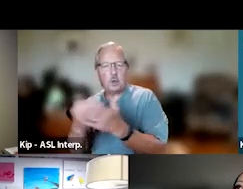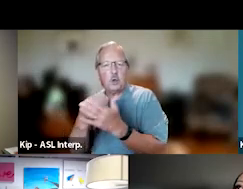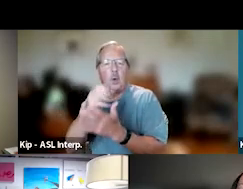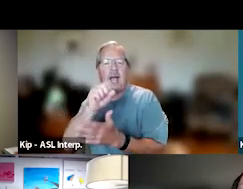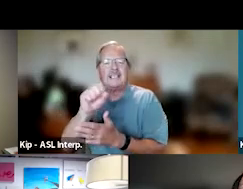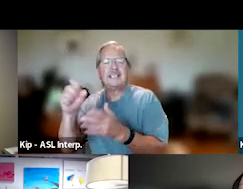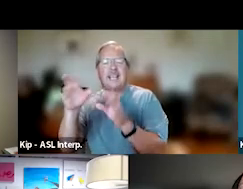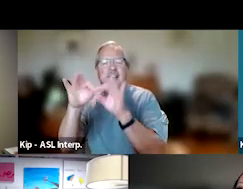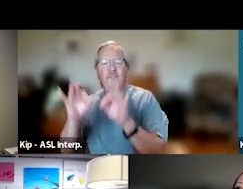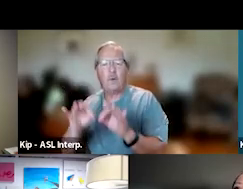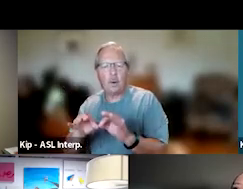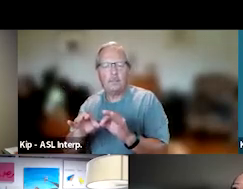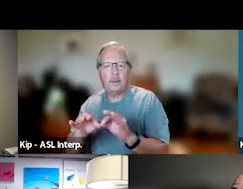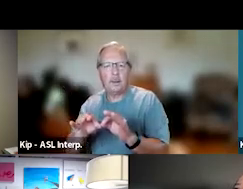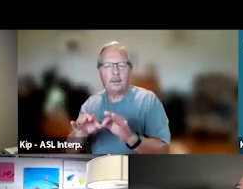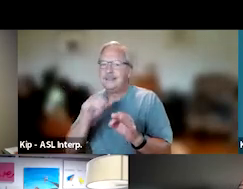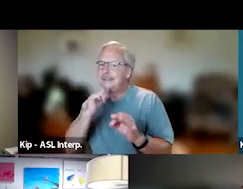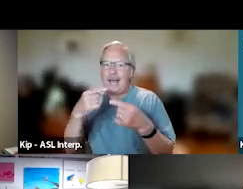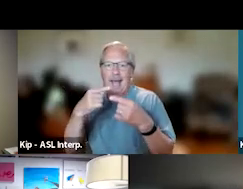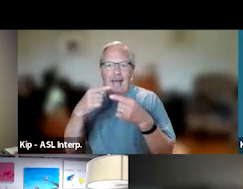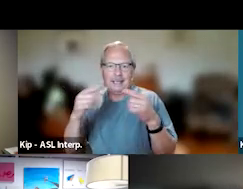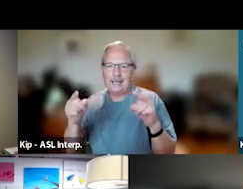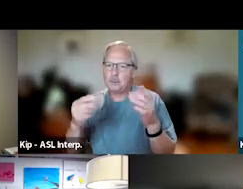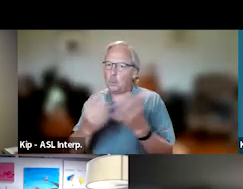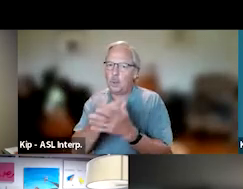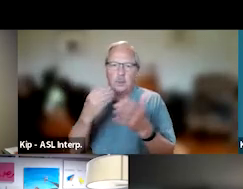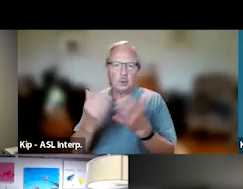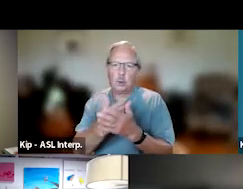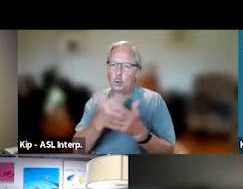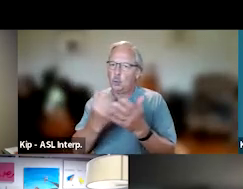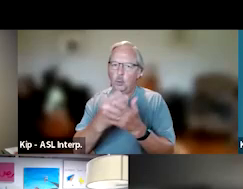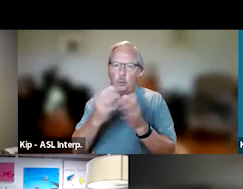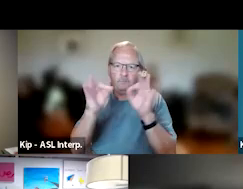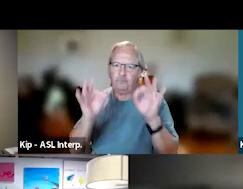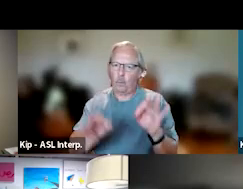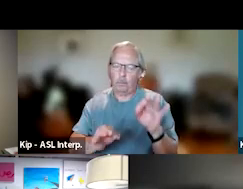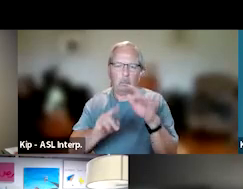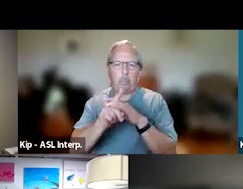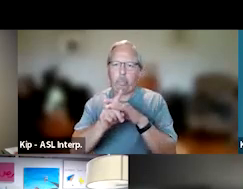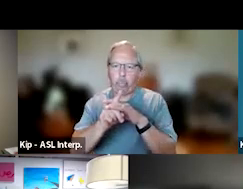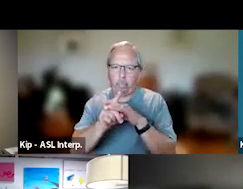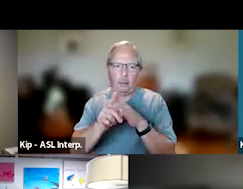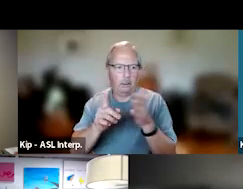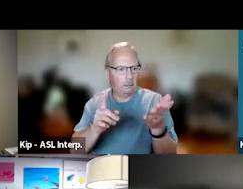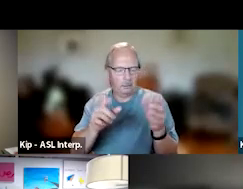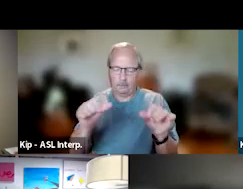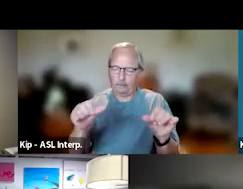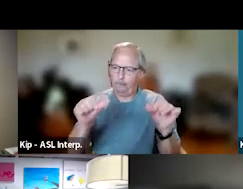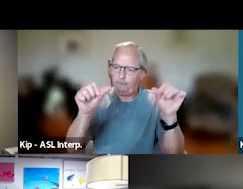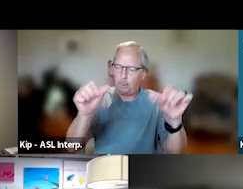Sometimes there's not an announcement when there's a new version. We just find that the new version gets posted on SSA's website.